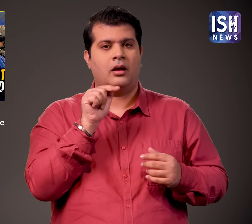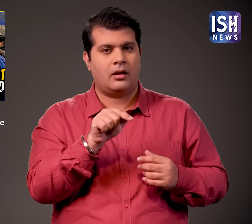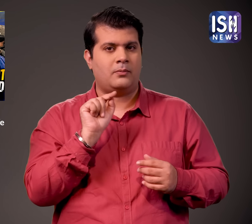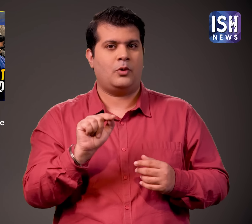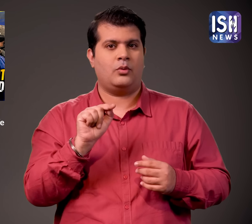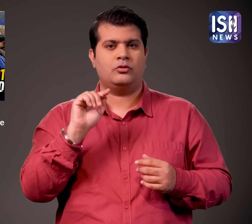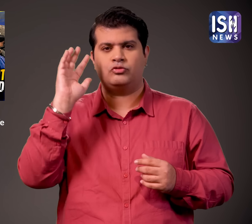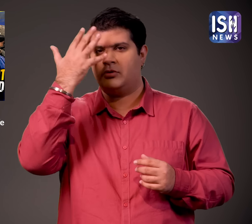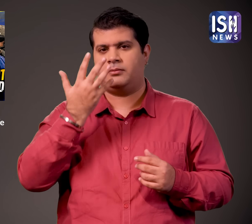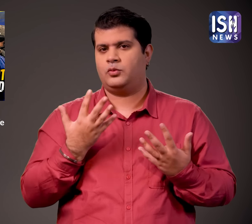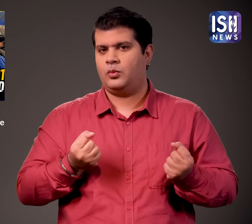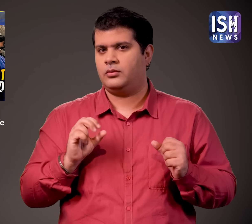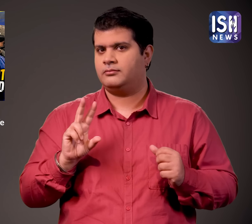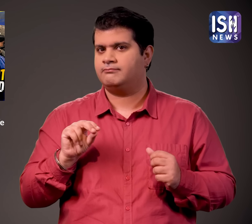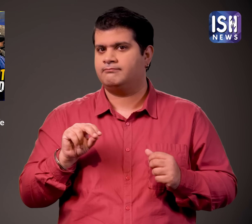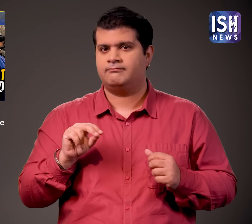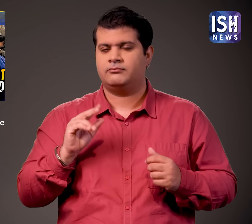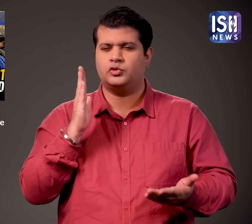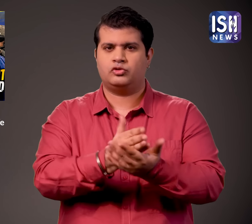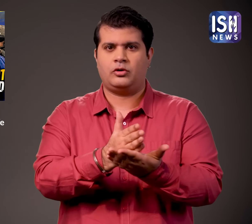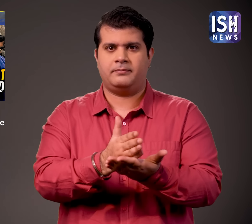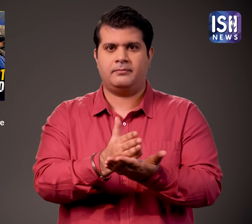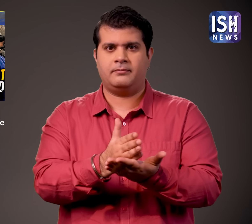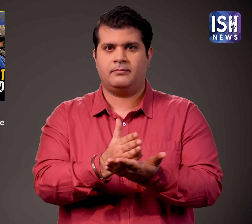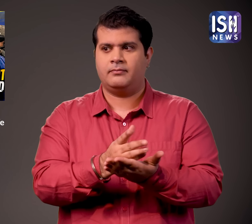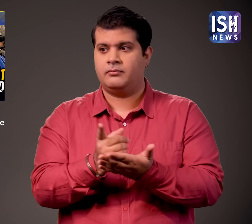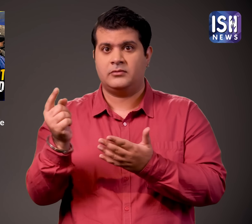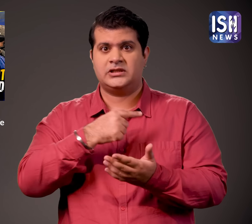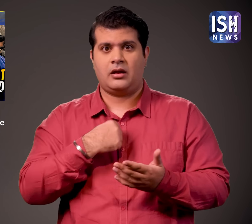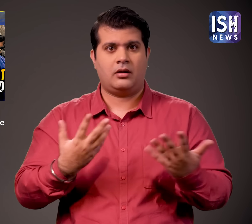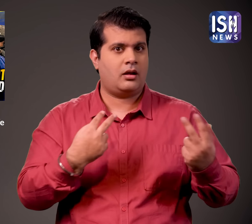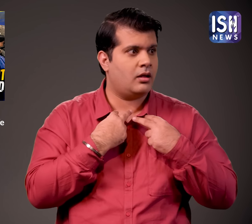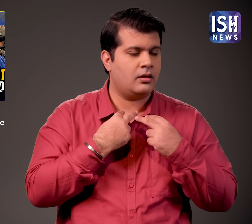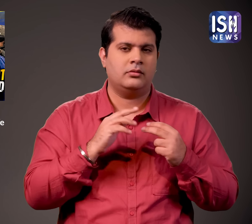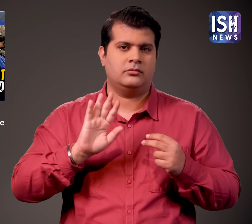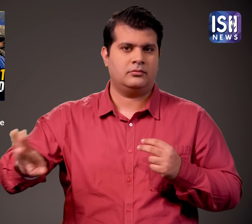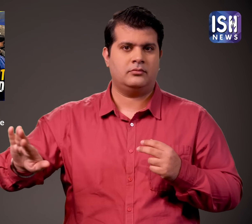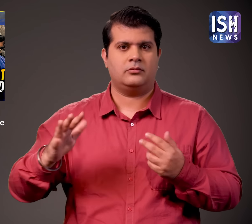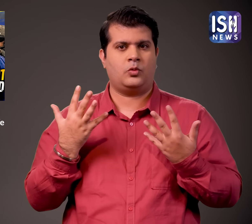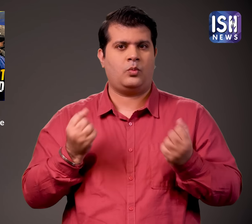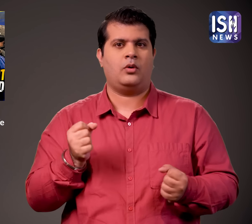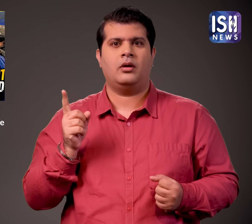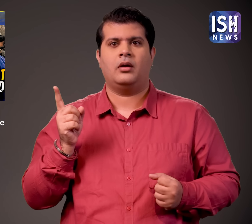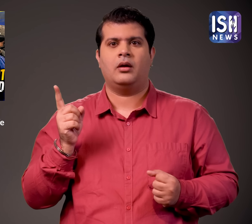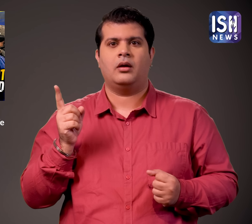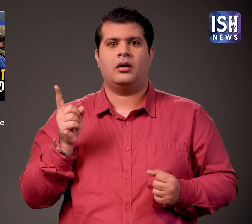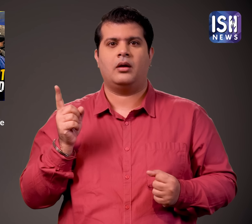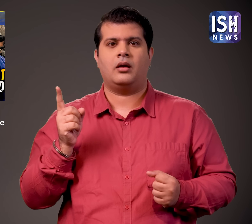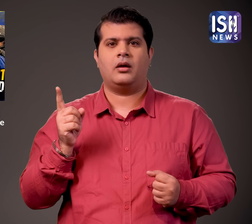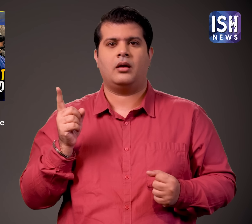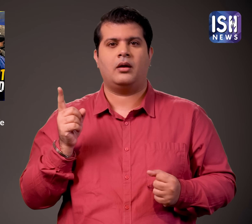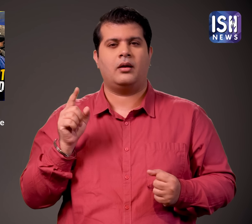Many believe that Trump wants to stop China and reduce it's influence.